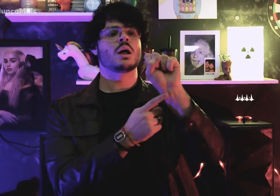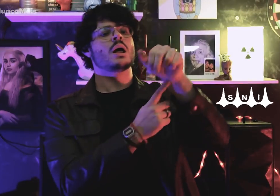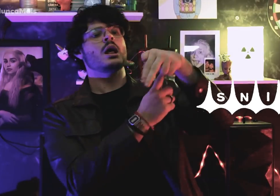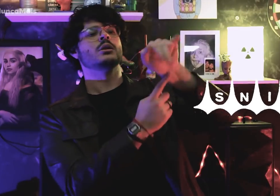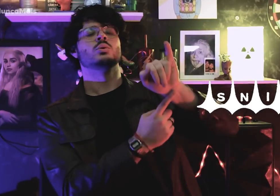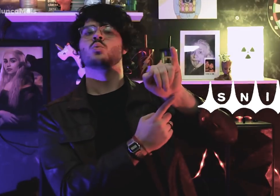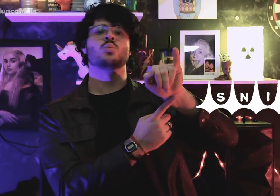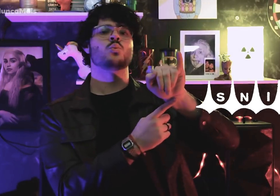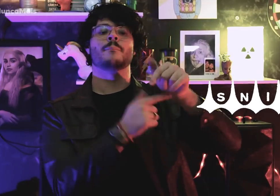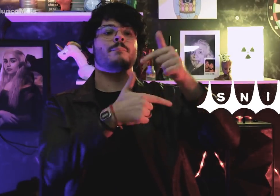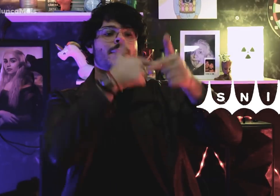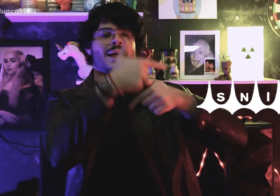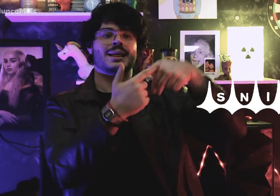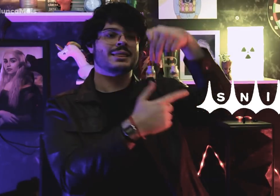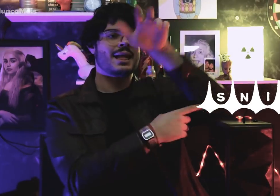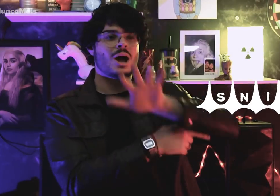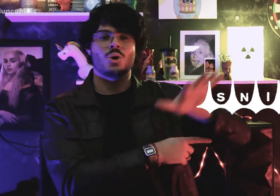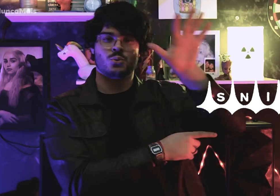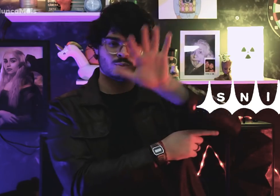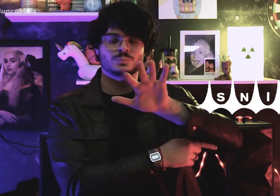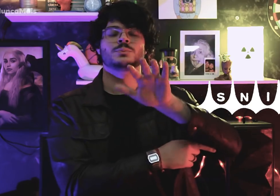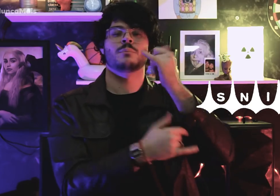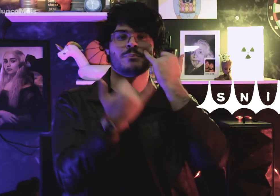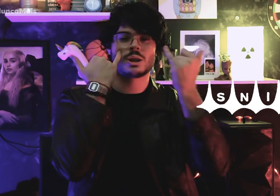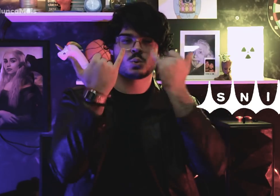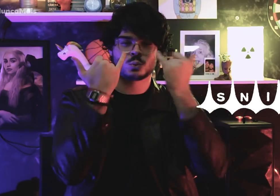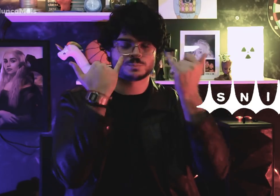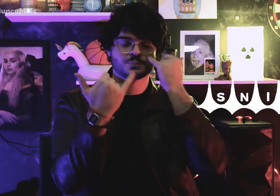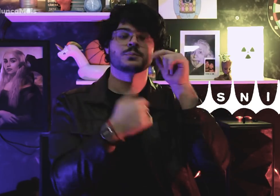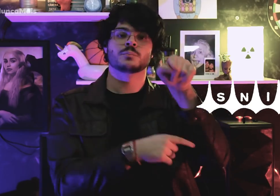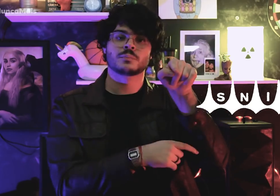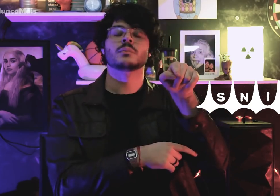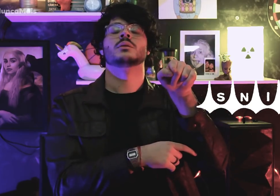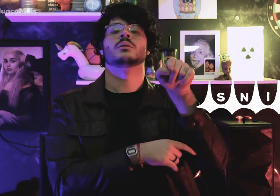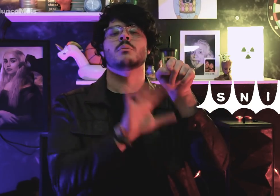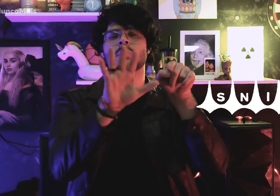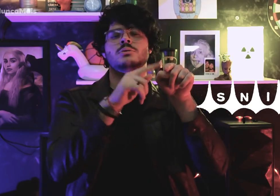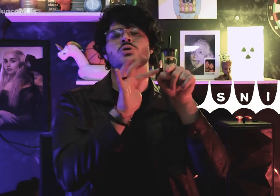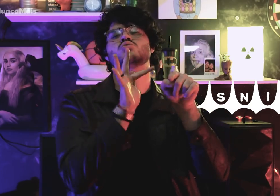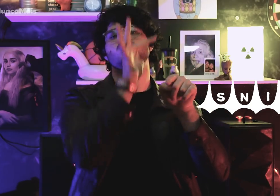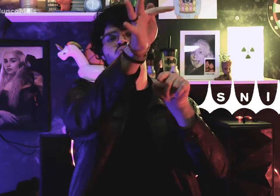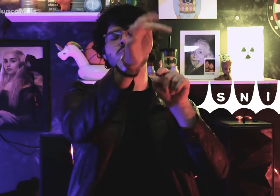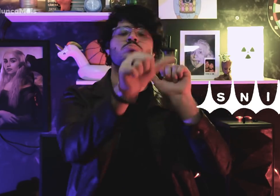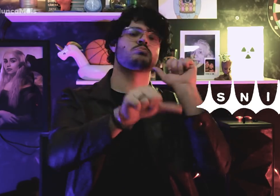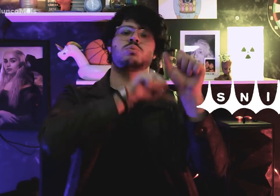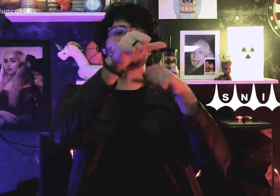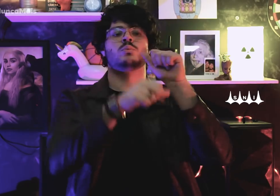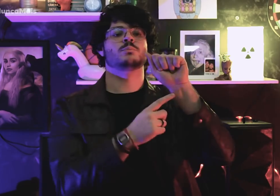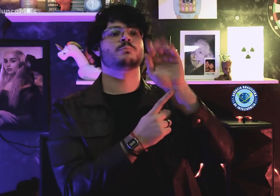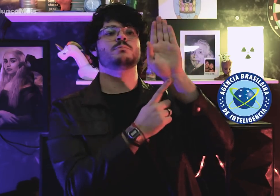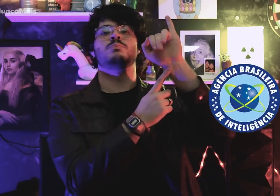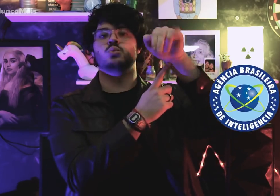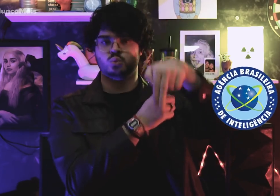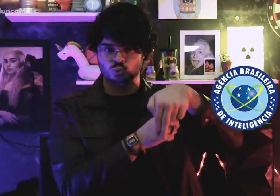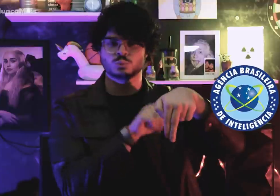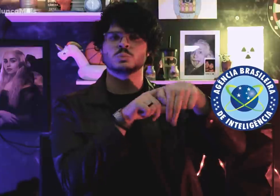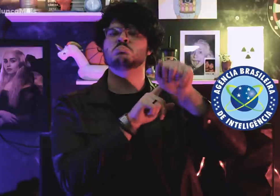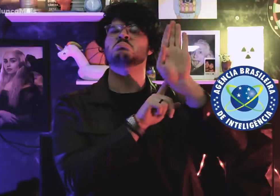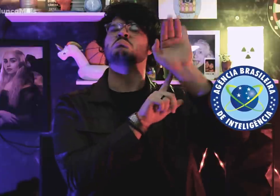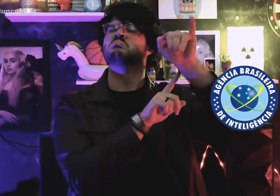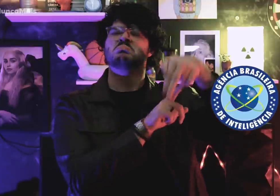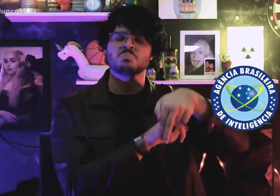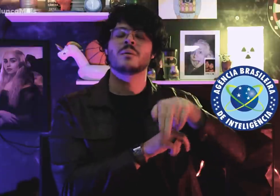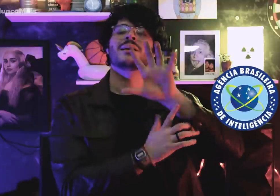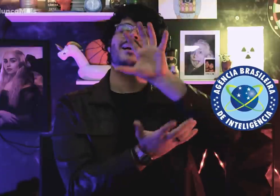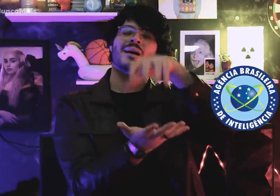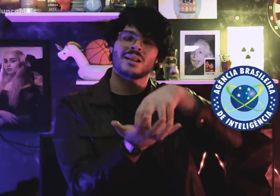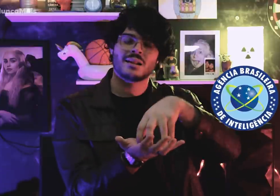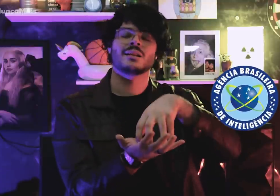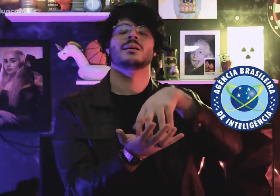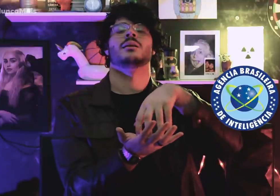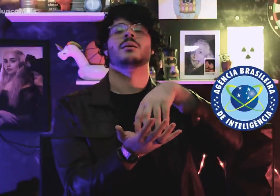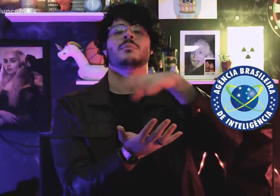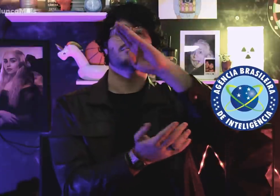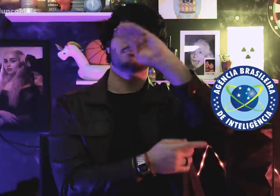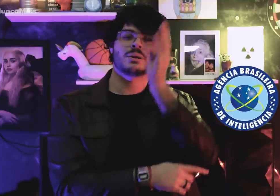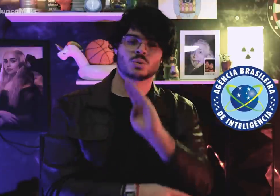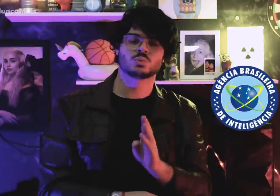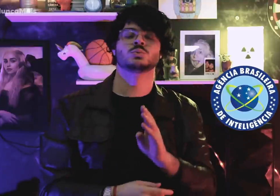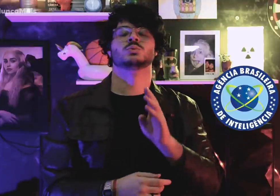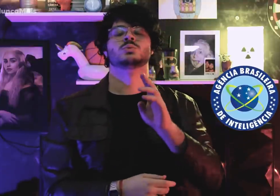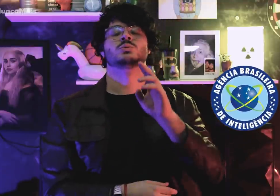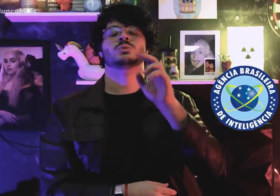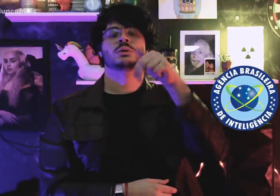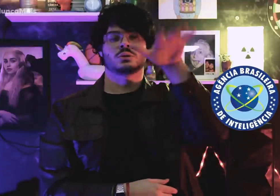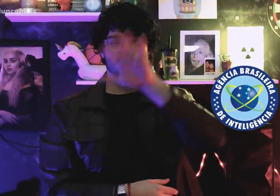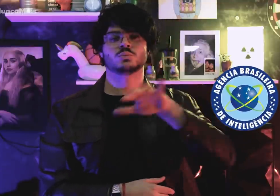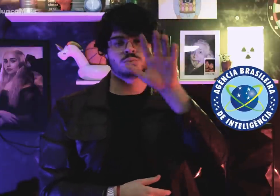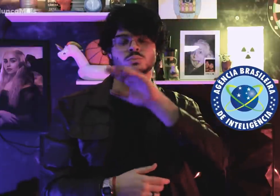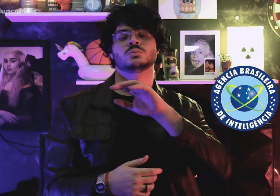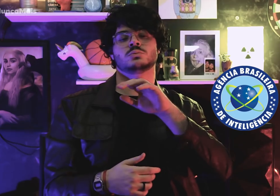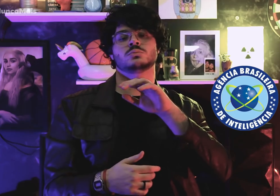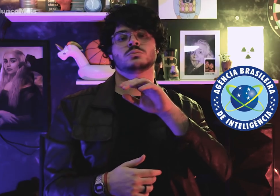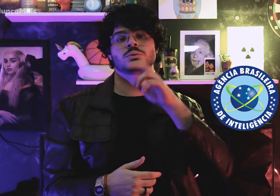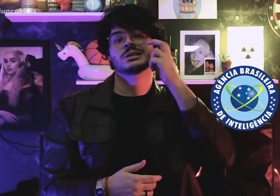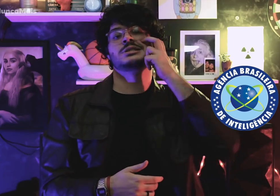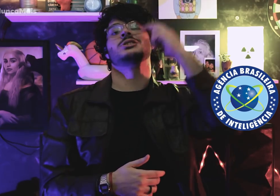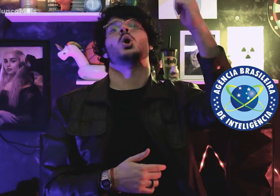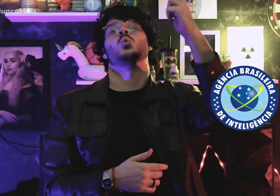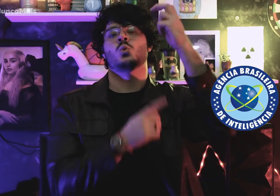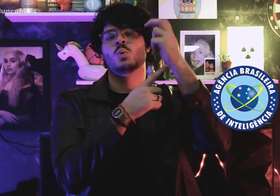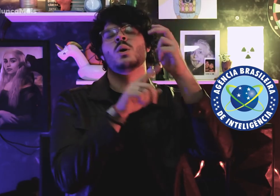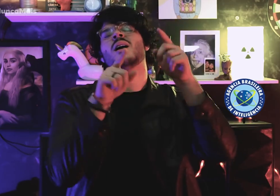the National Information Service (SNI), future Brazilian Intelligence Agency (ABIN)